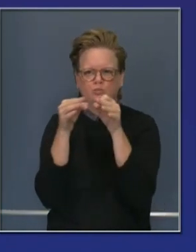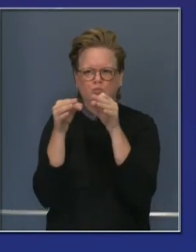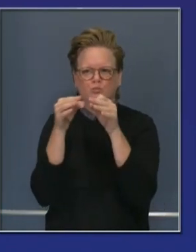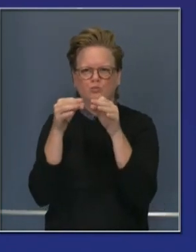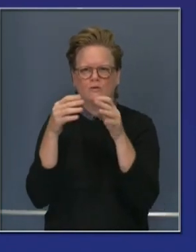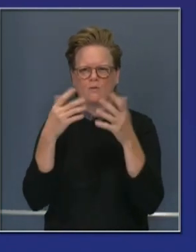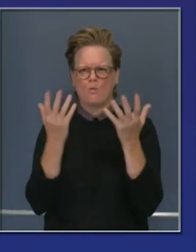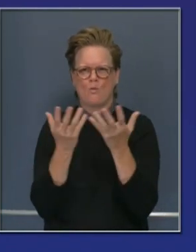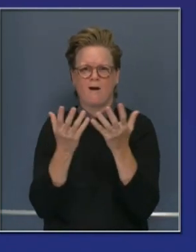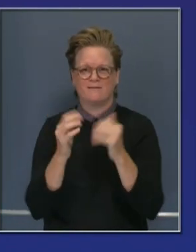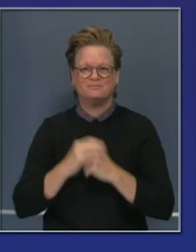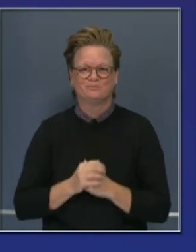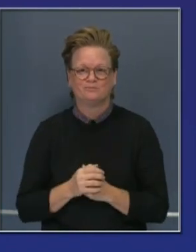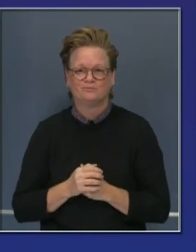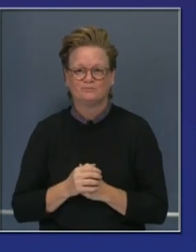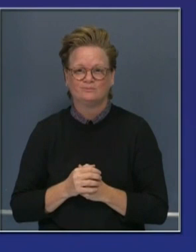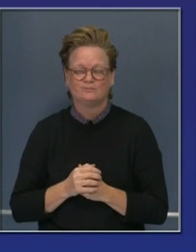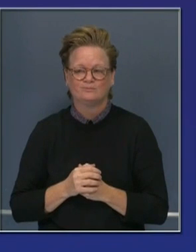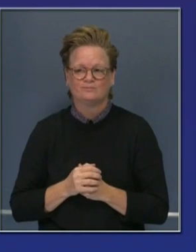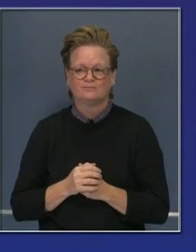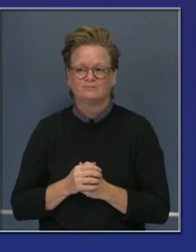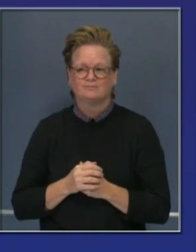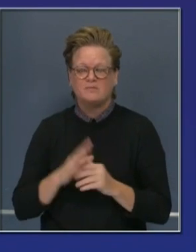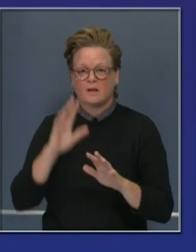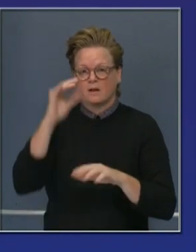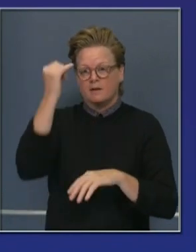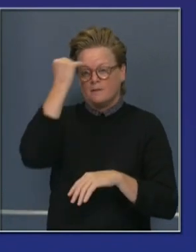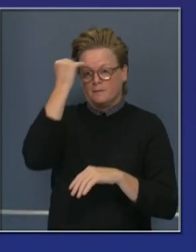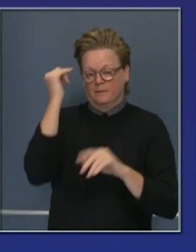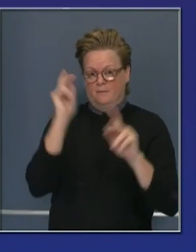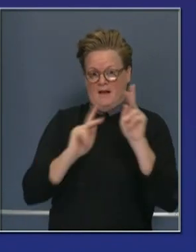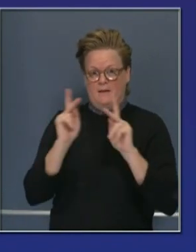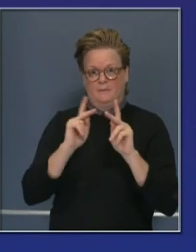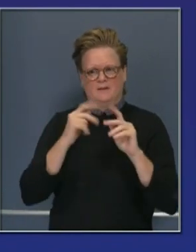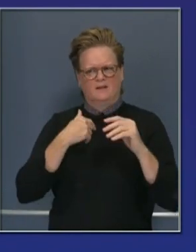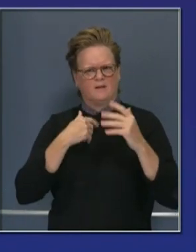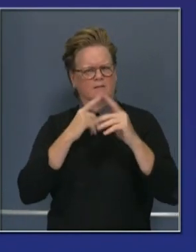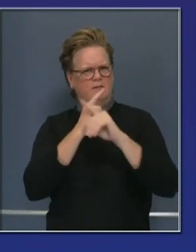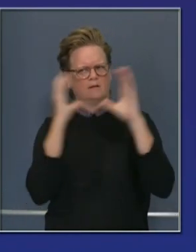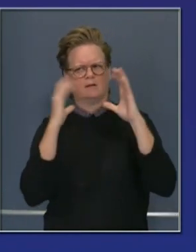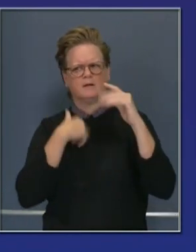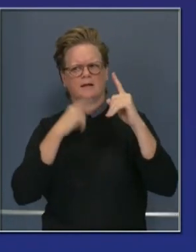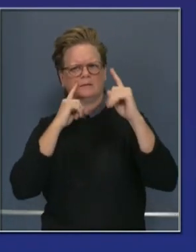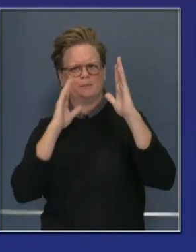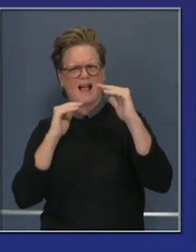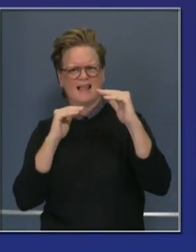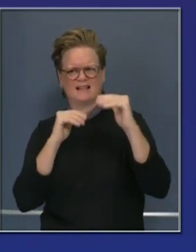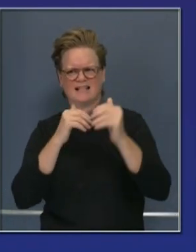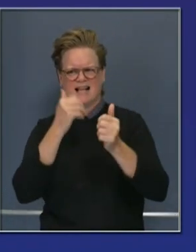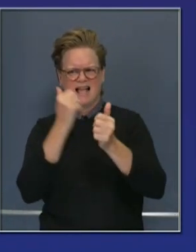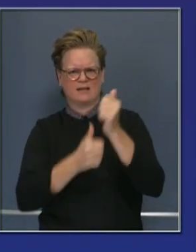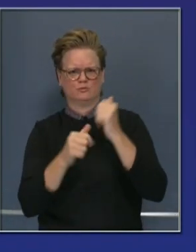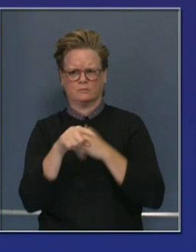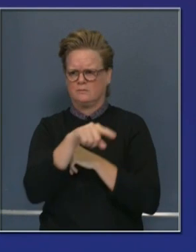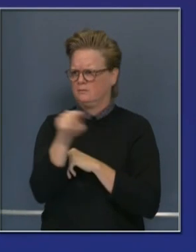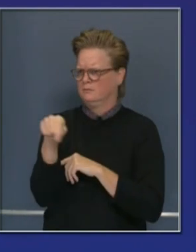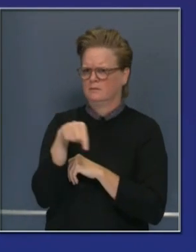OUR DOCTOR WILL COME UP AND TELL US WHAT THAT MEANS FROM A SECTORAL PERSPECTIVE AND GUIDELINES AND INDIVIDUAL AND